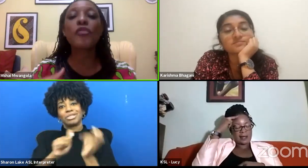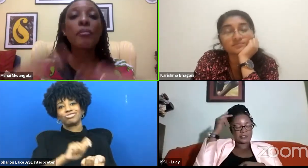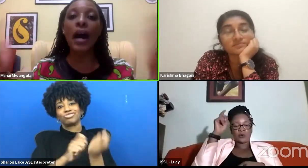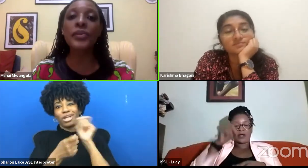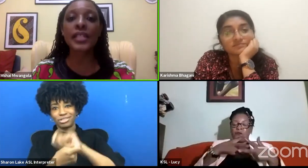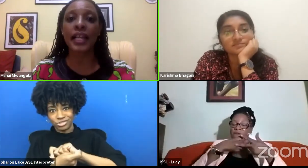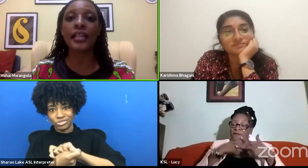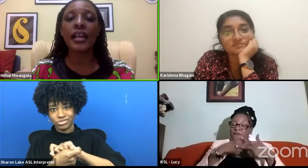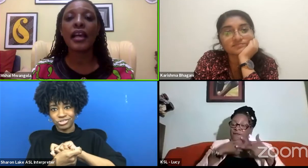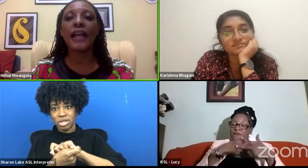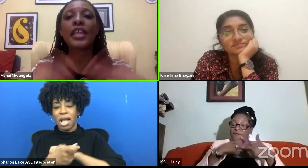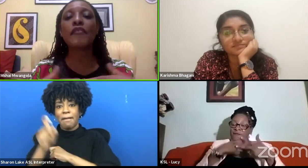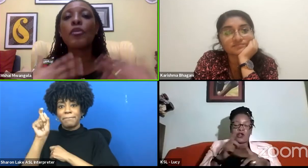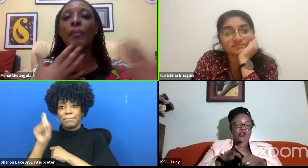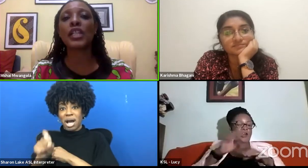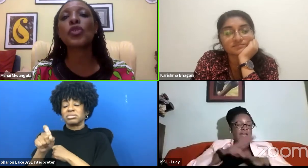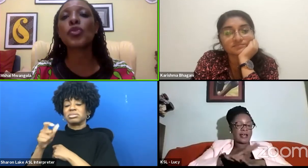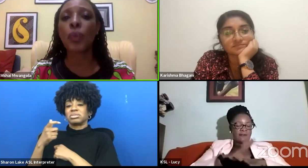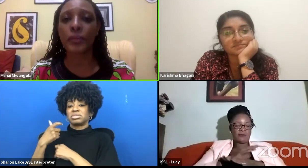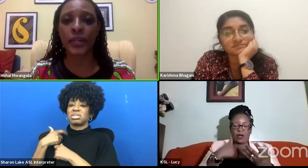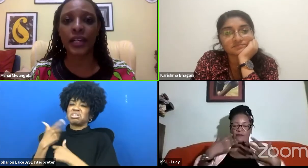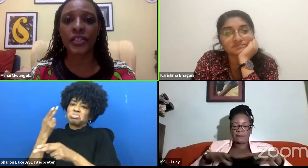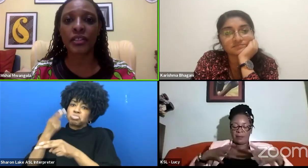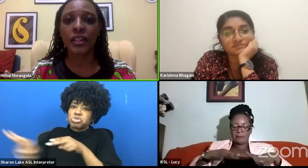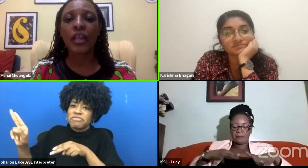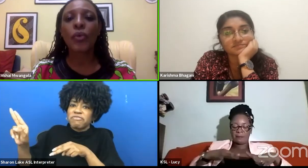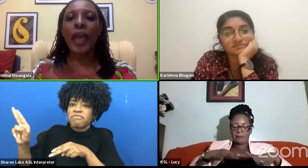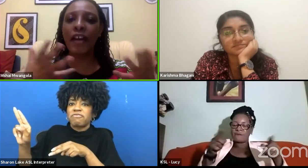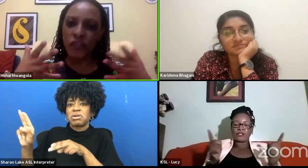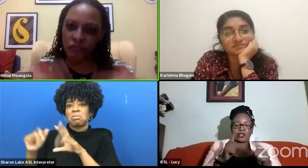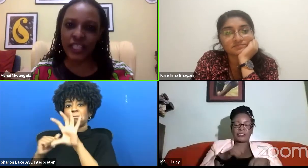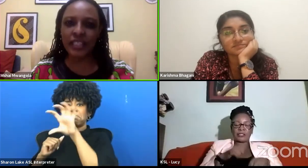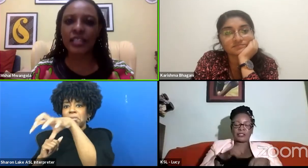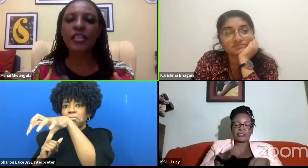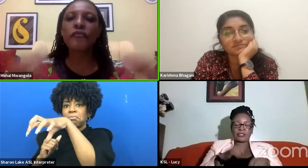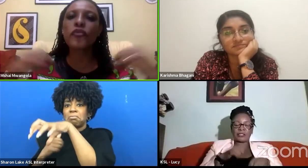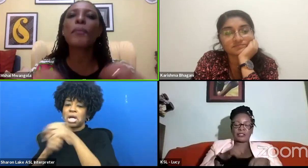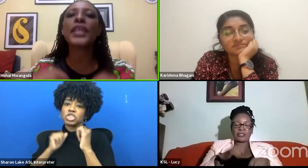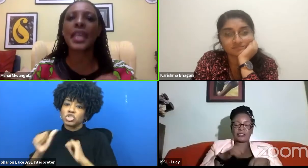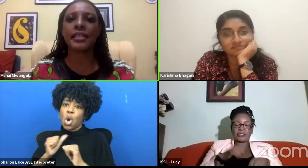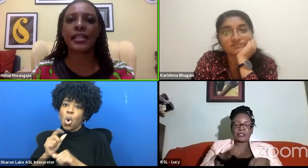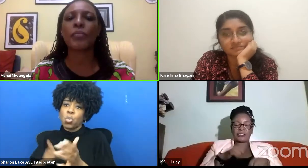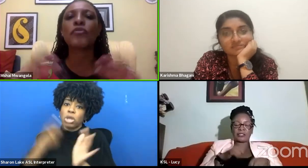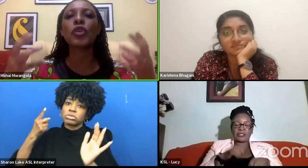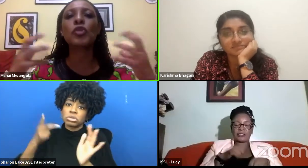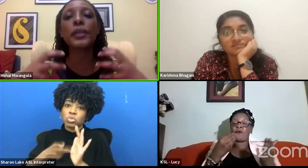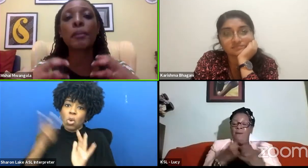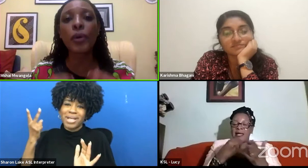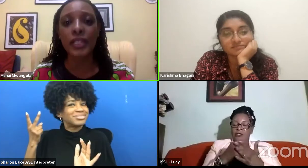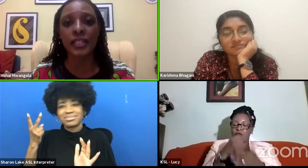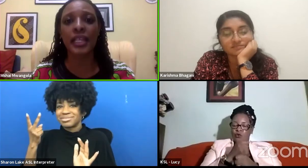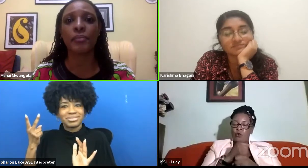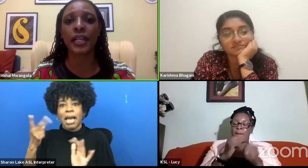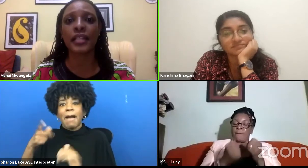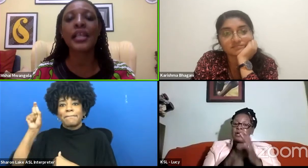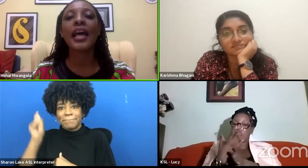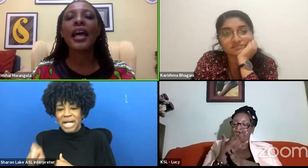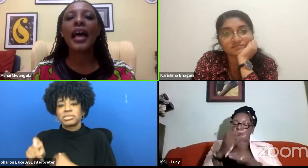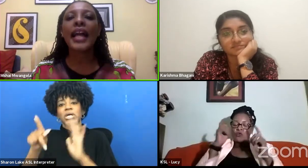from outside and they give you money to do one production. We have to fix it from the inside. We got to put the policy in place